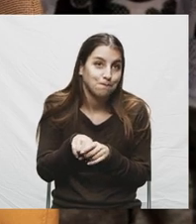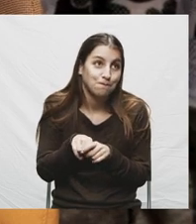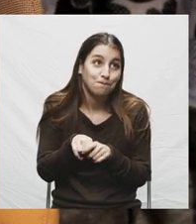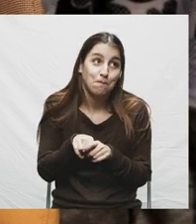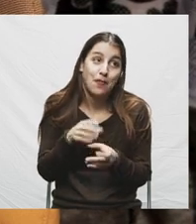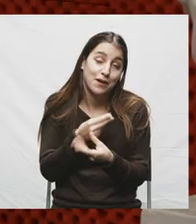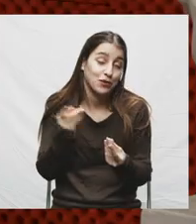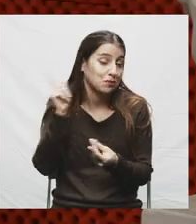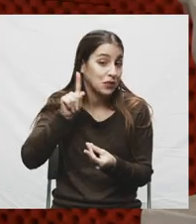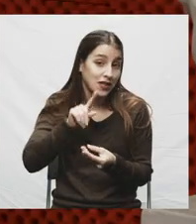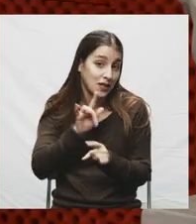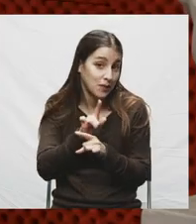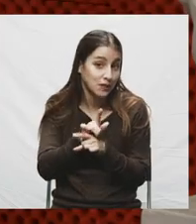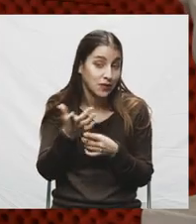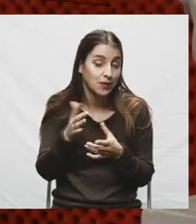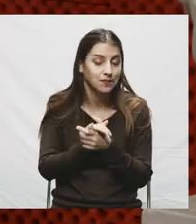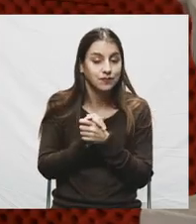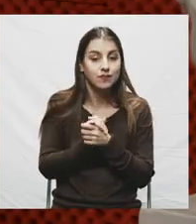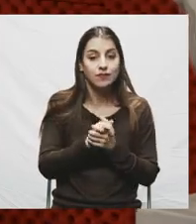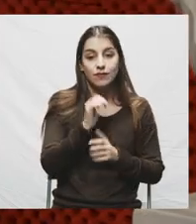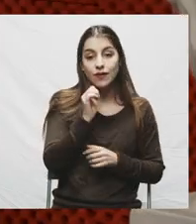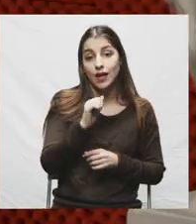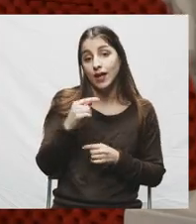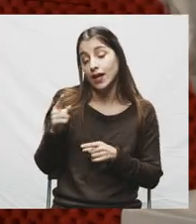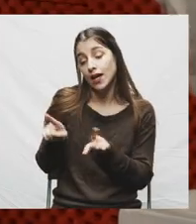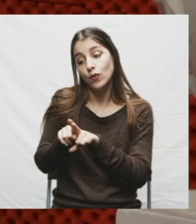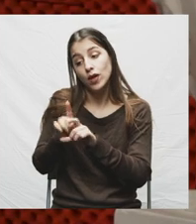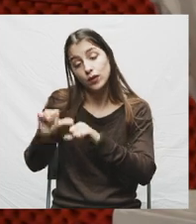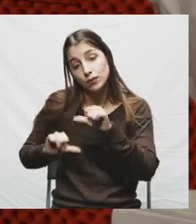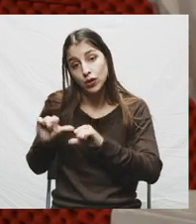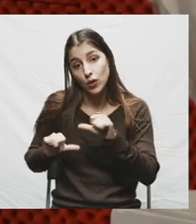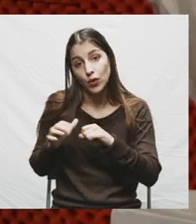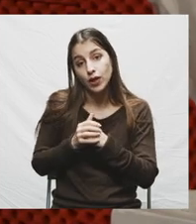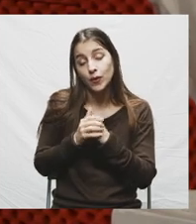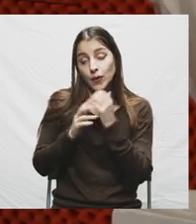But, it’s a very important project. — And speaking… Yes, yes. Sometimes it’s… It’s a continuous lab.